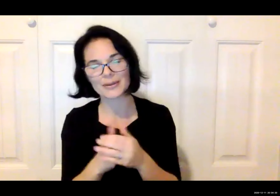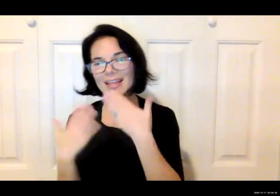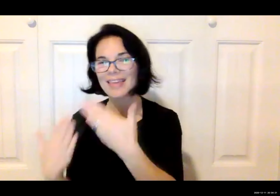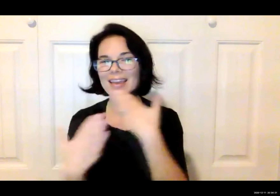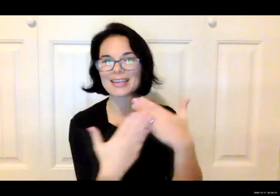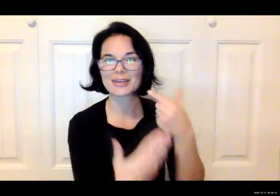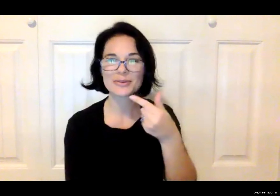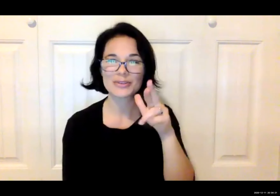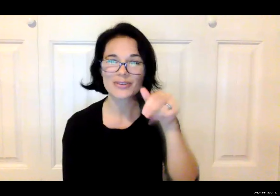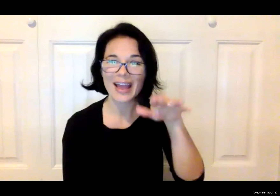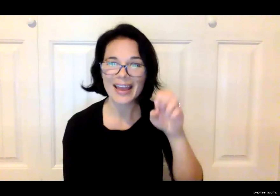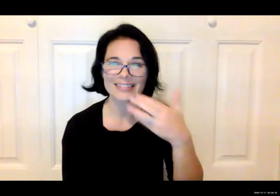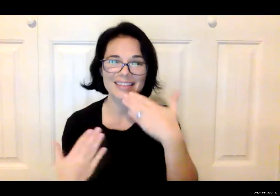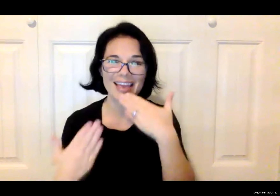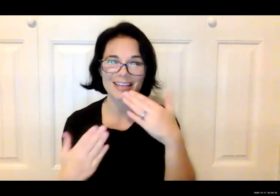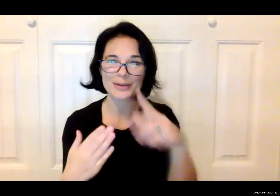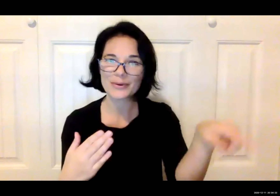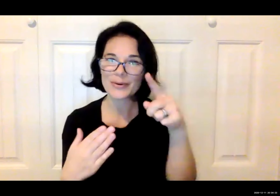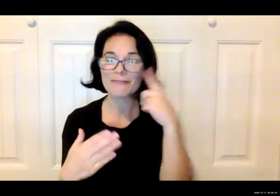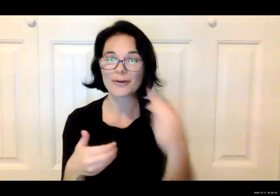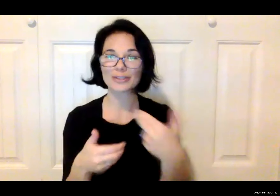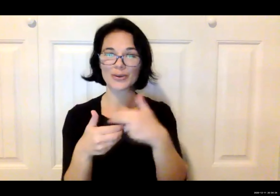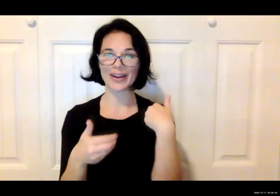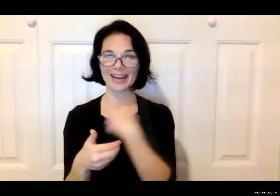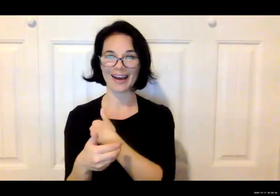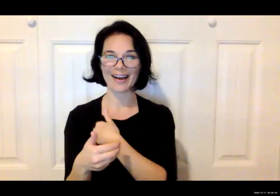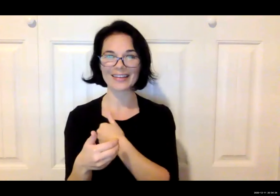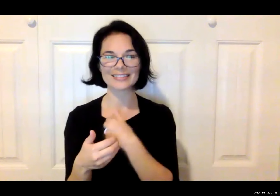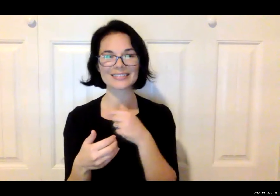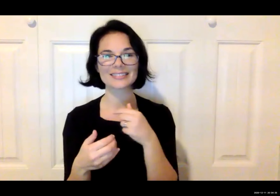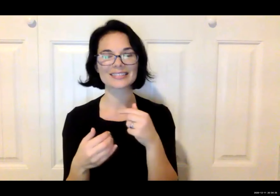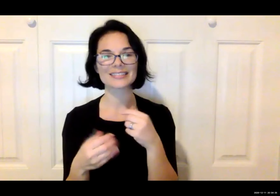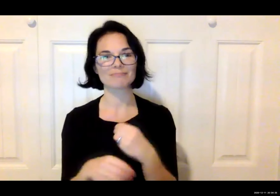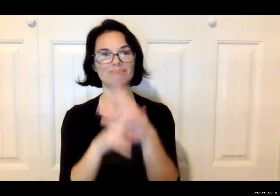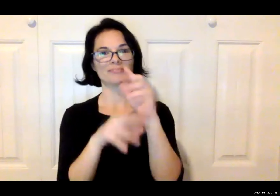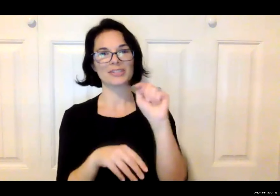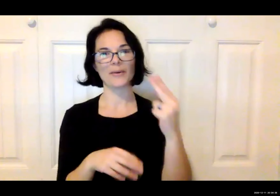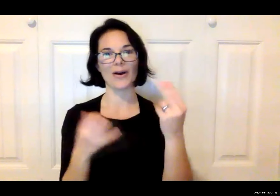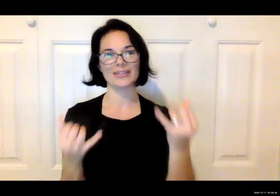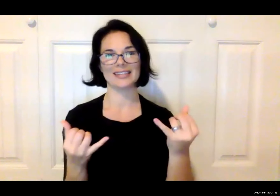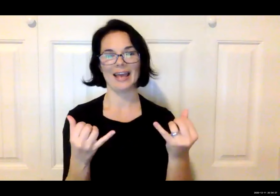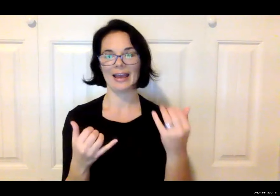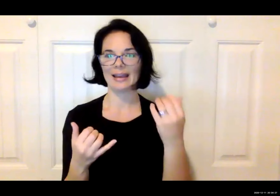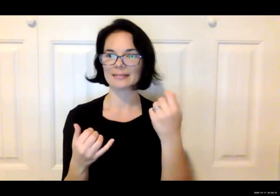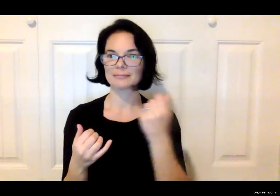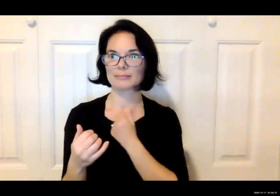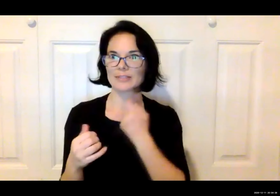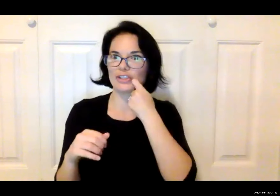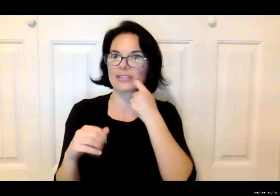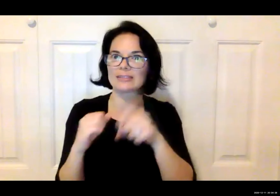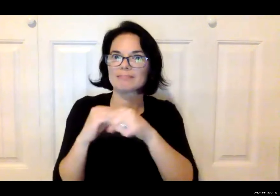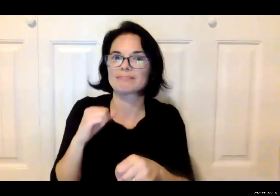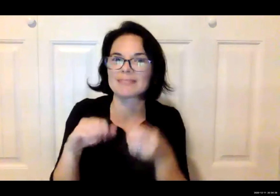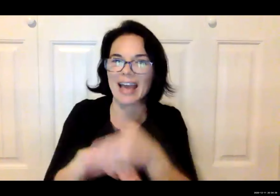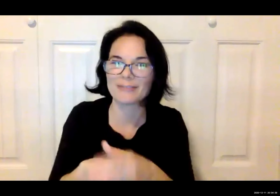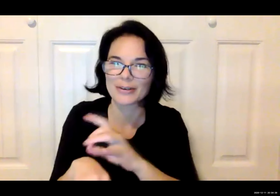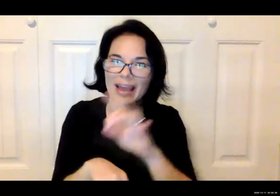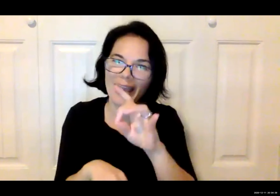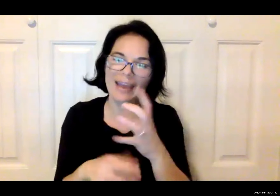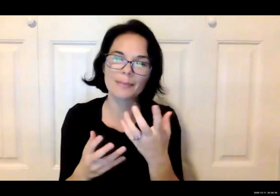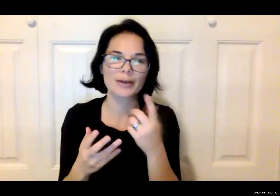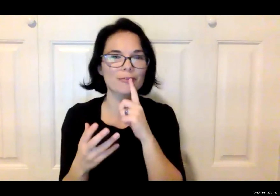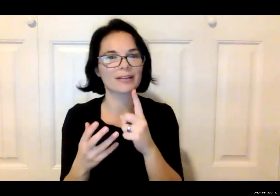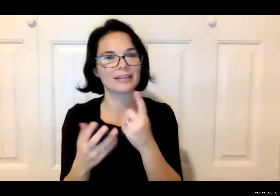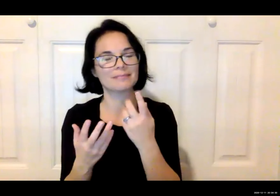COVID-19 vaccine–I mentioned in the earlier question if it’s safe–it says